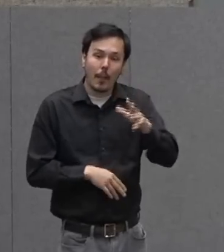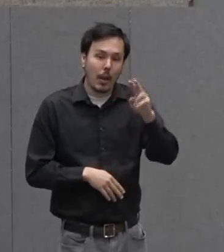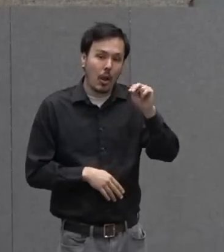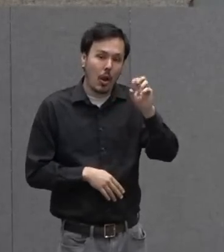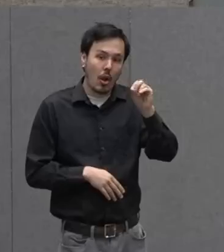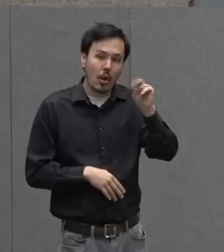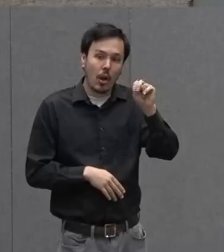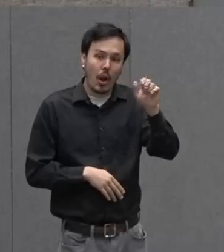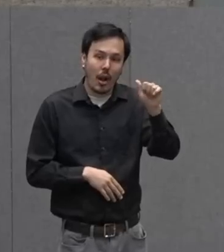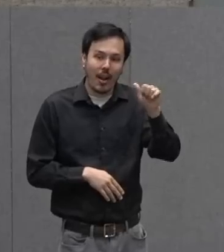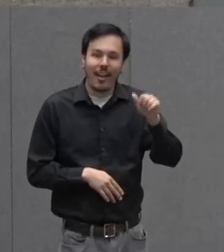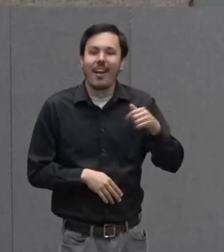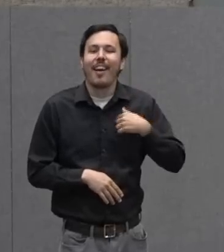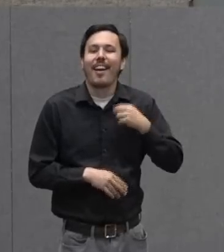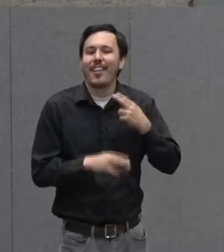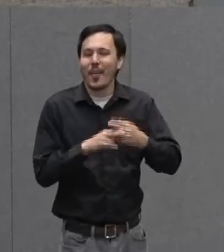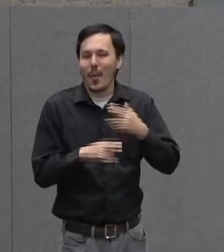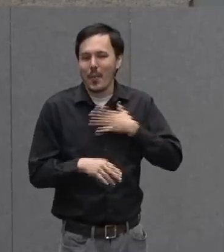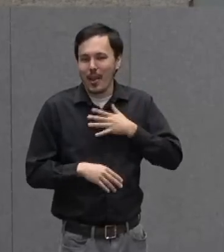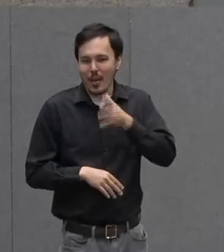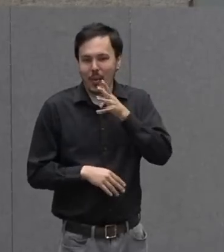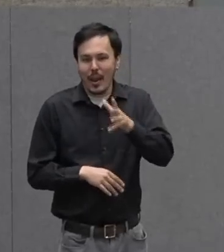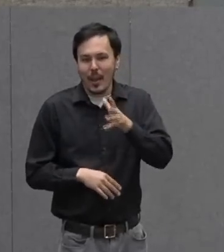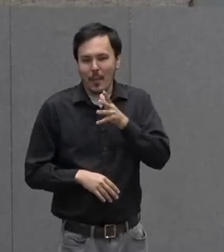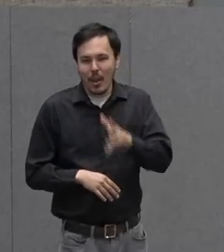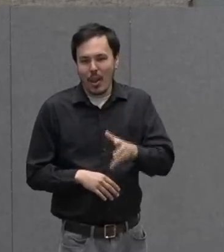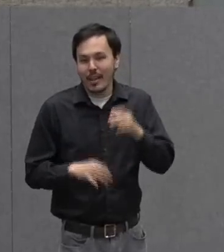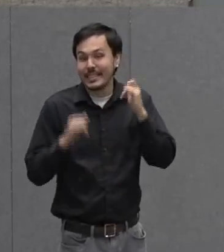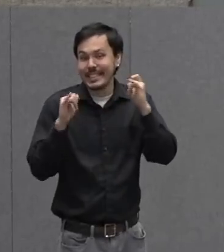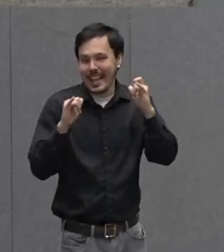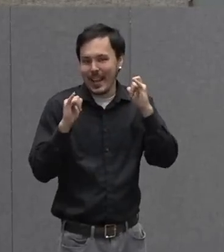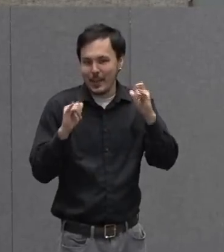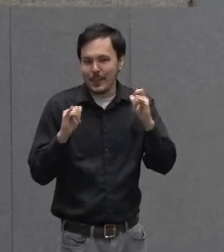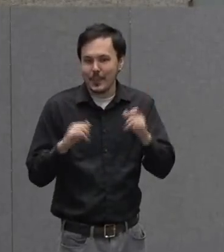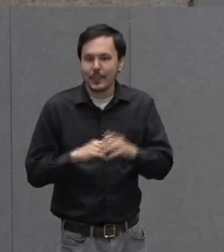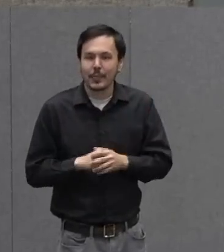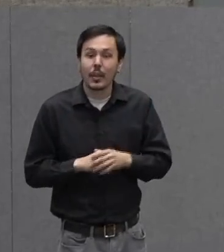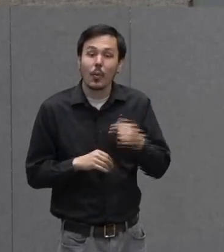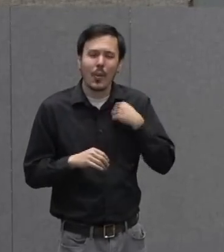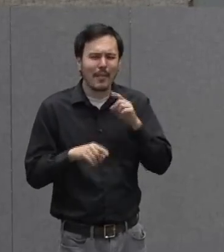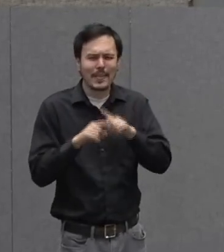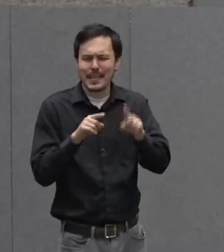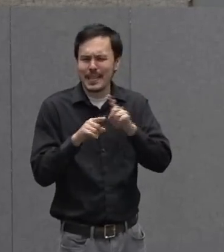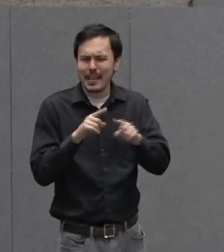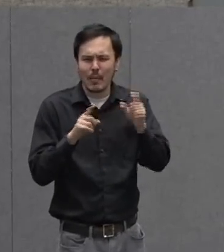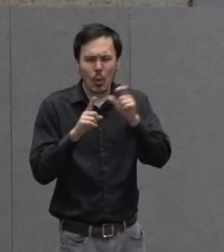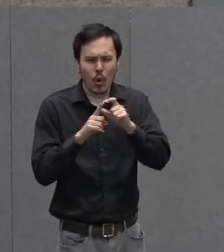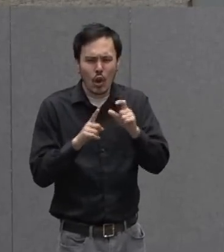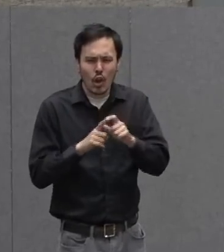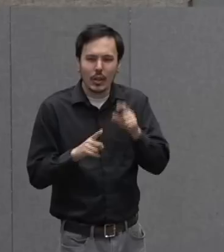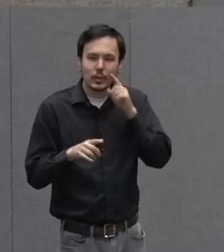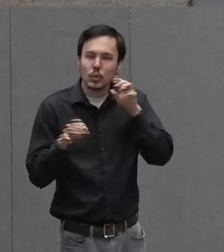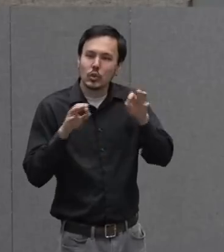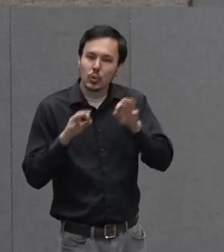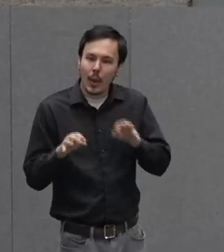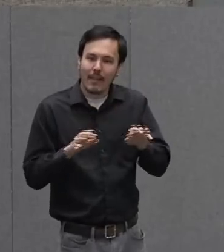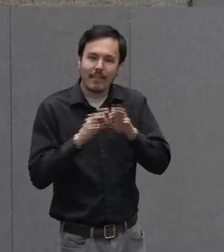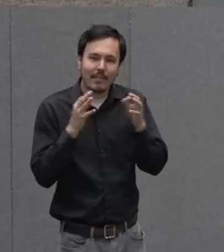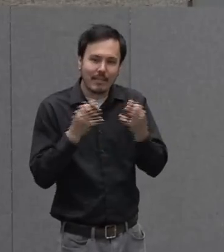and that's what I called my grandma. And we all have different words that we use for grandma and different names, abuela, grandma,